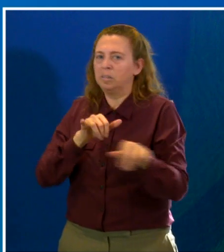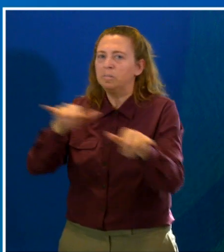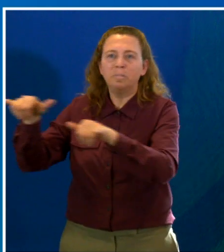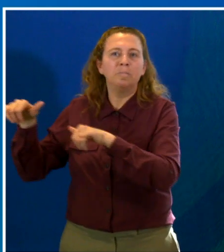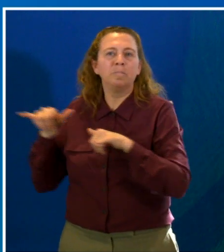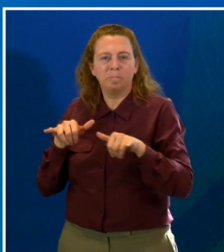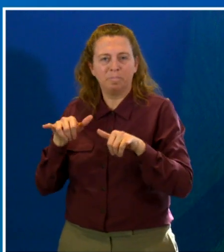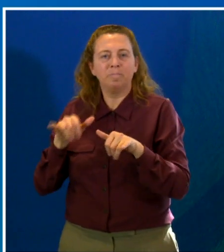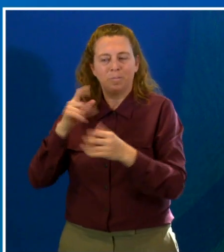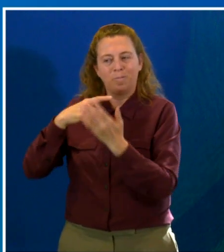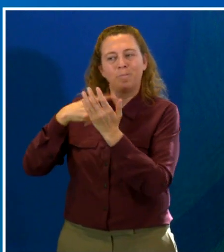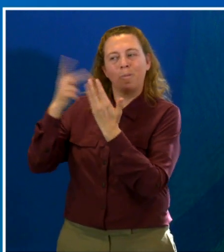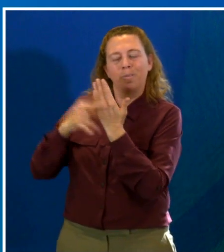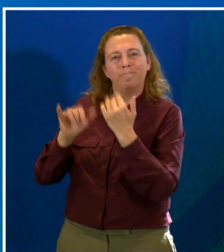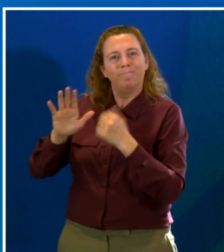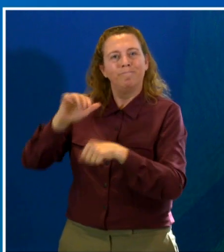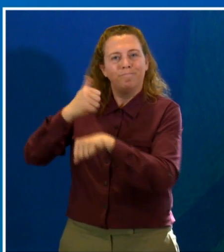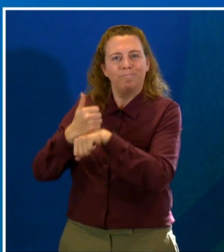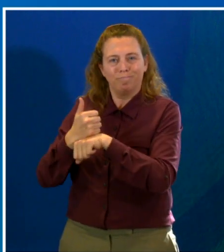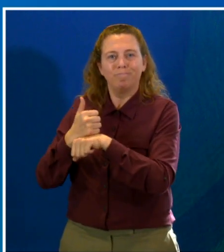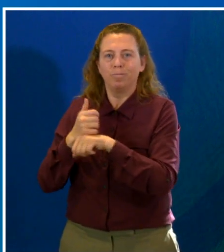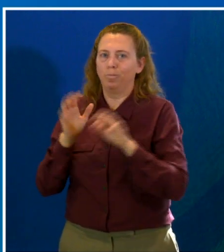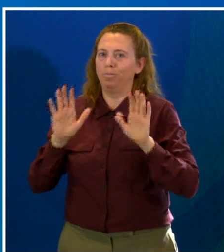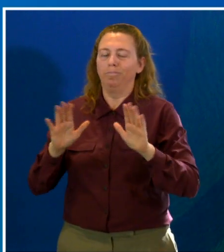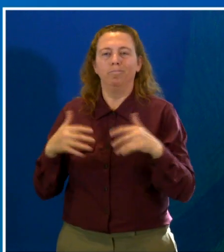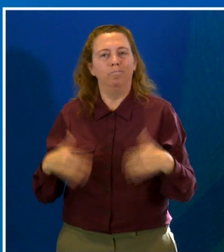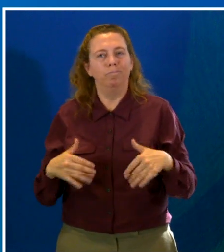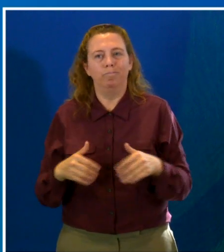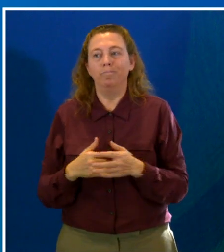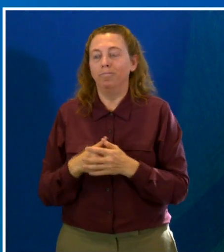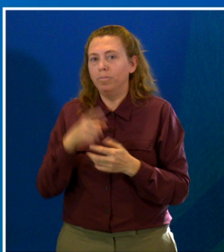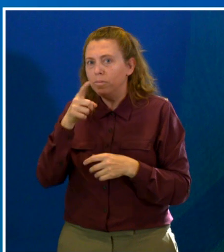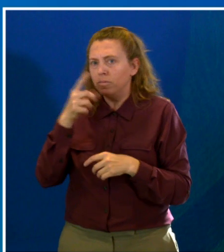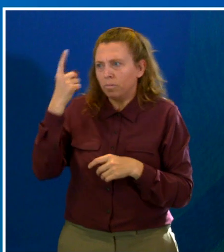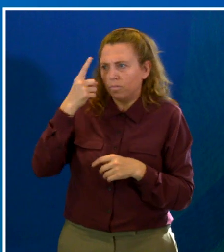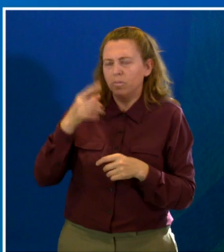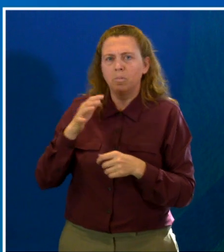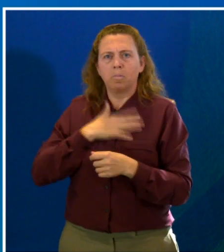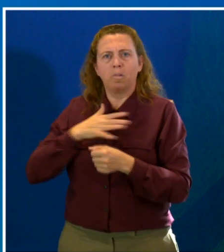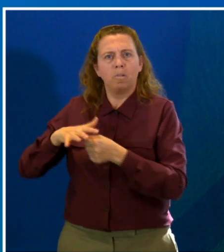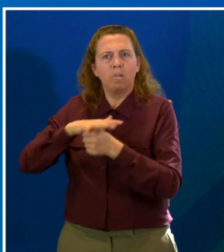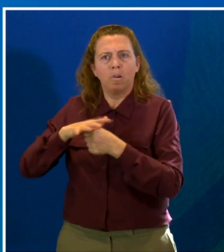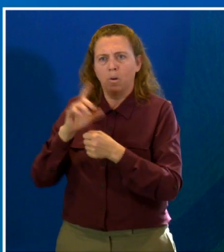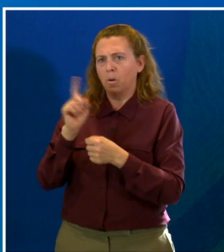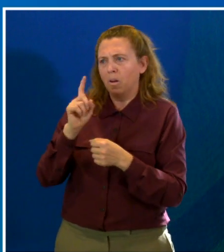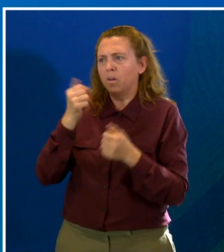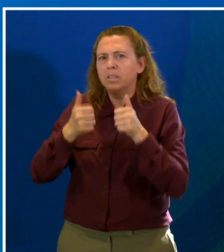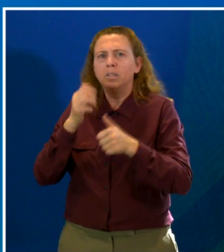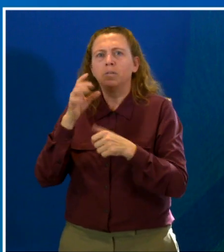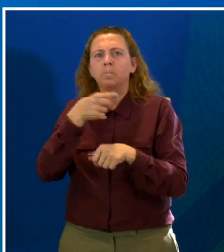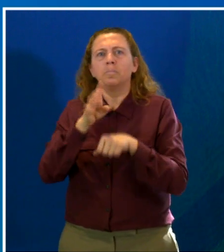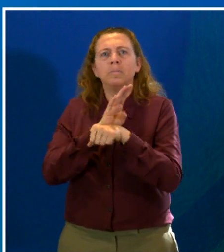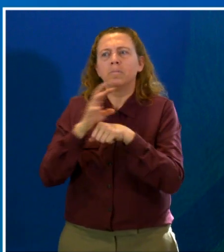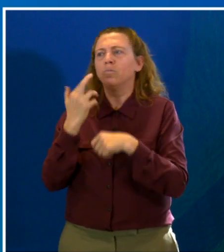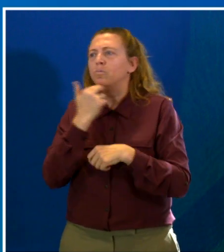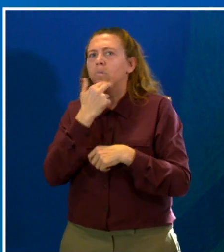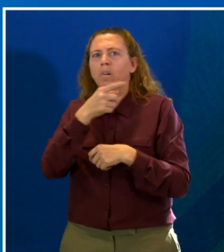To find a local restaurant or business offering outdoor services near you using the city's interactive Street Eats